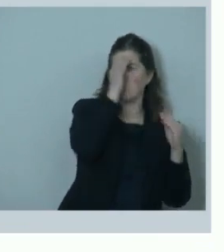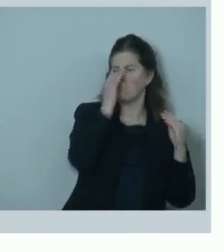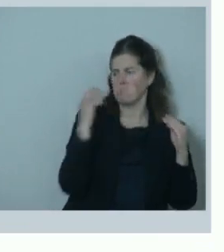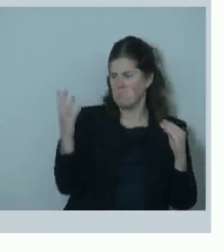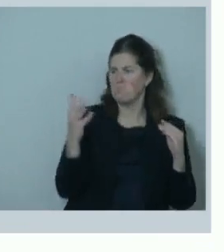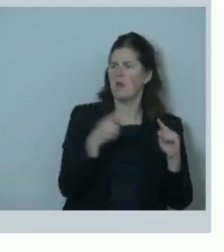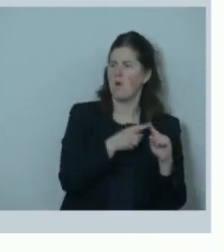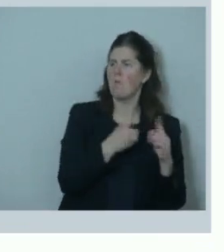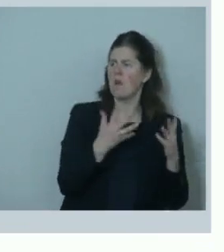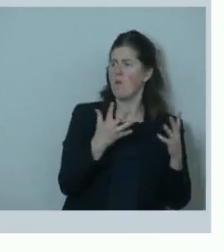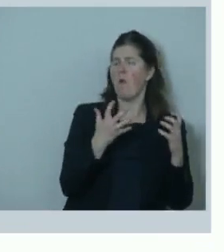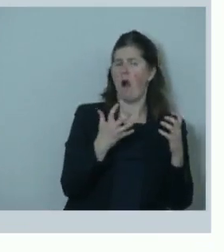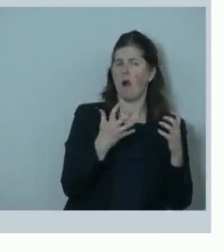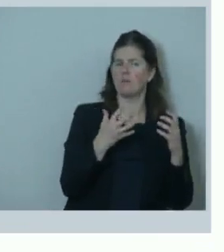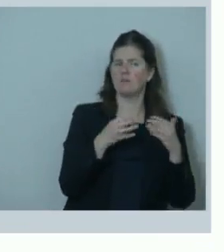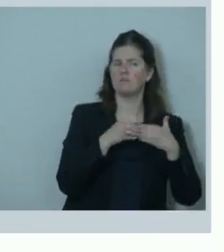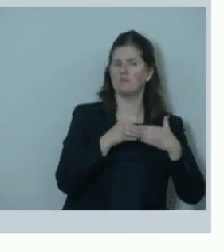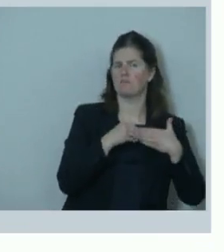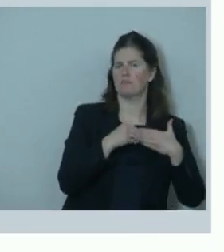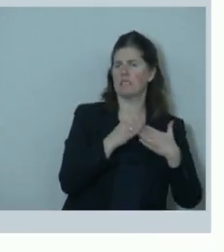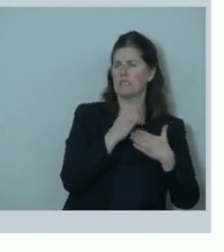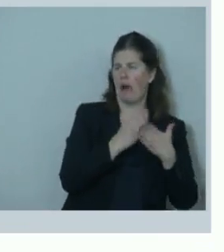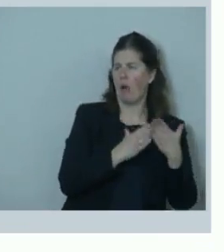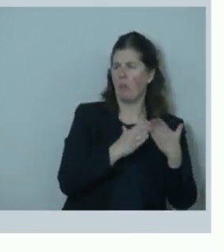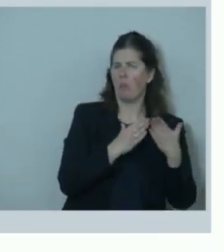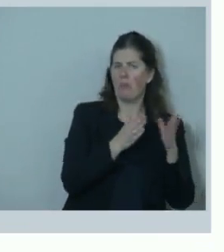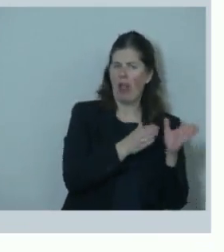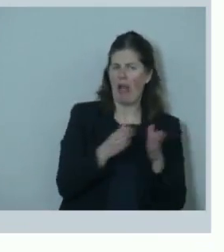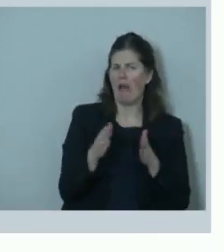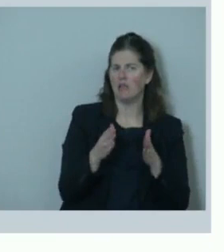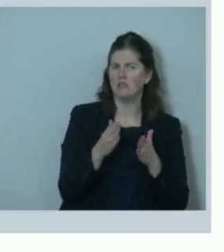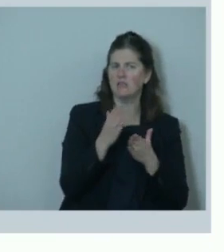WE ARE STILL MINIMIZING EXPOSURE TO INDIVIDUALS AT A PARTICULAR BUSINESS.